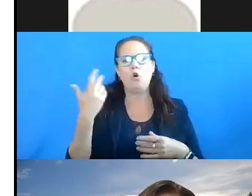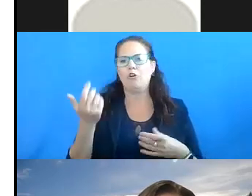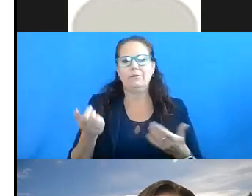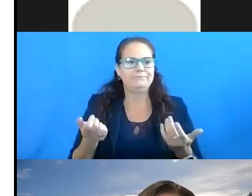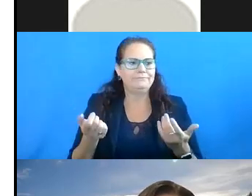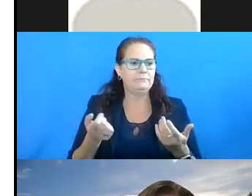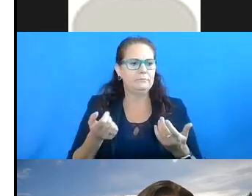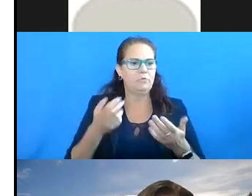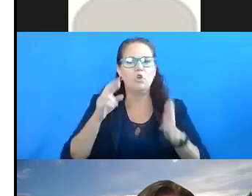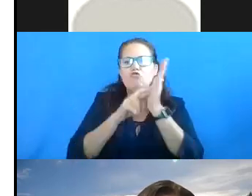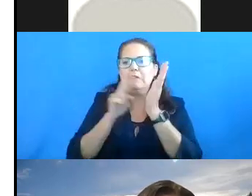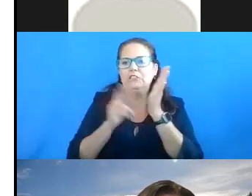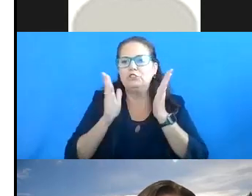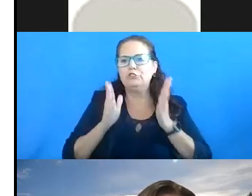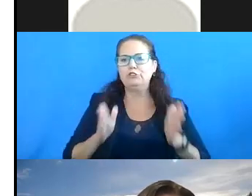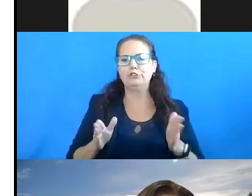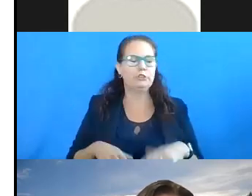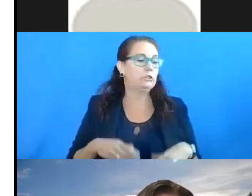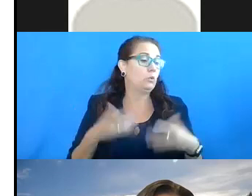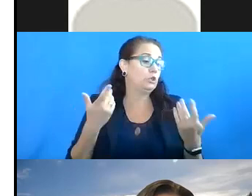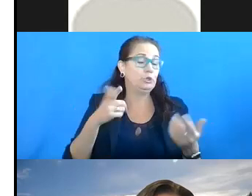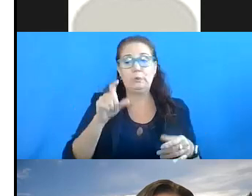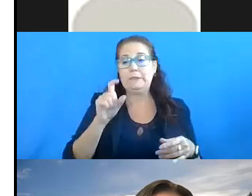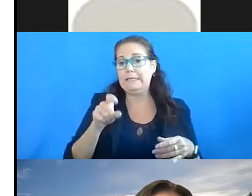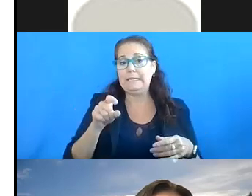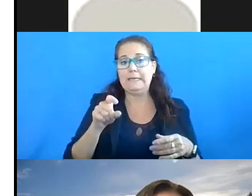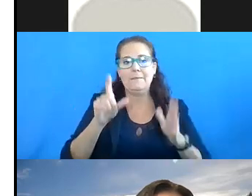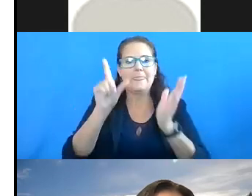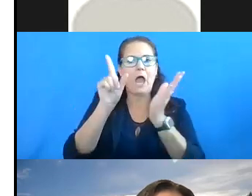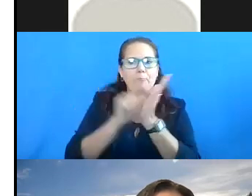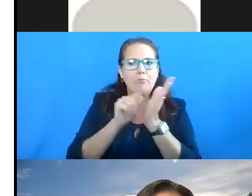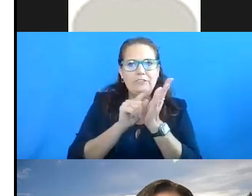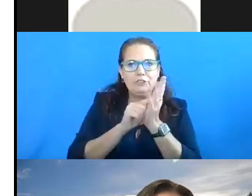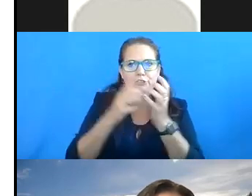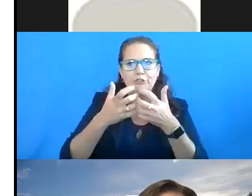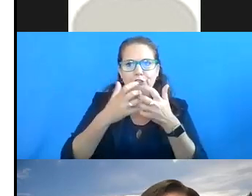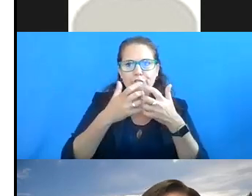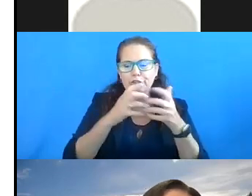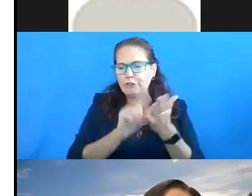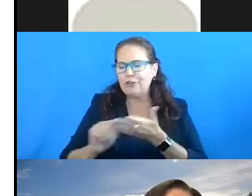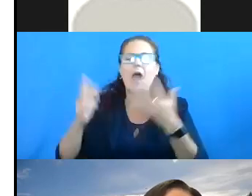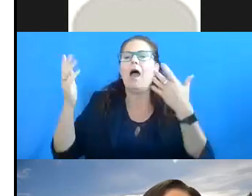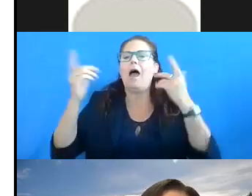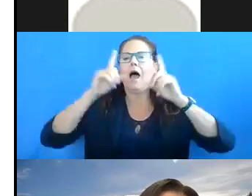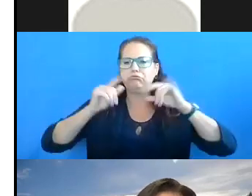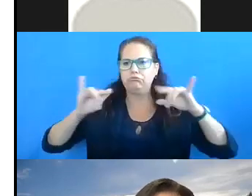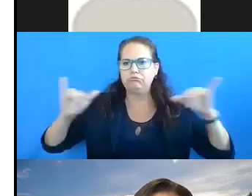researchers? Do you need a printer etc.? So you can sort of see an idea.